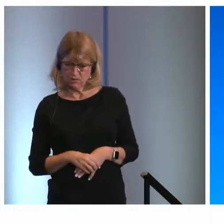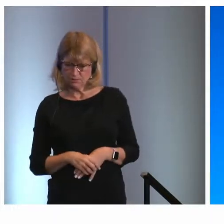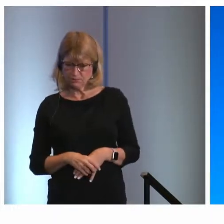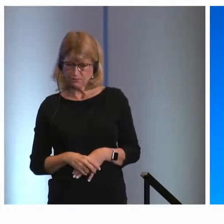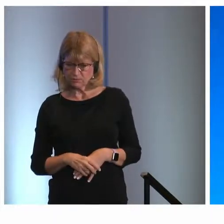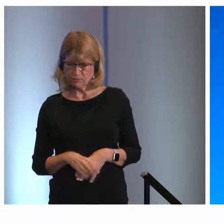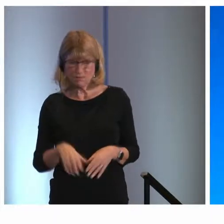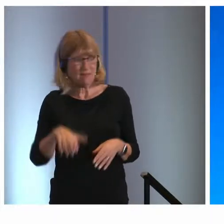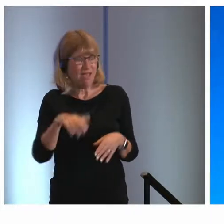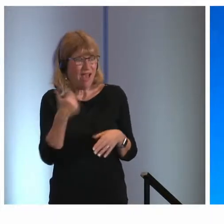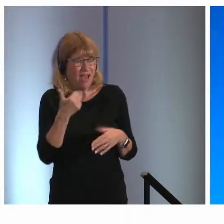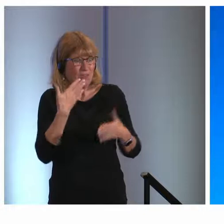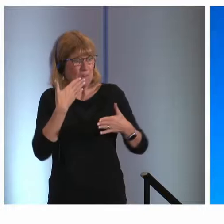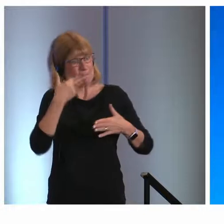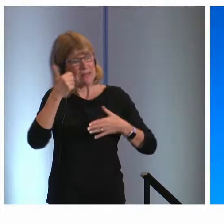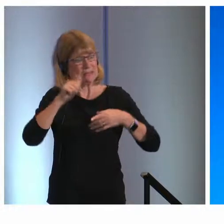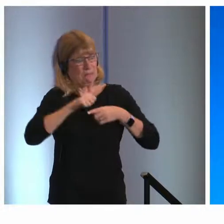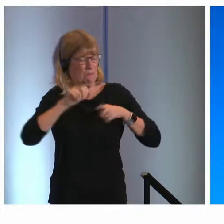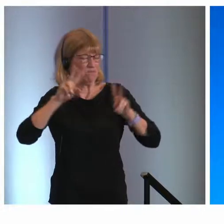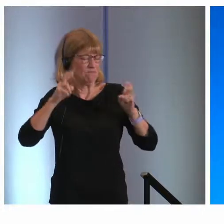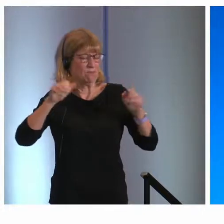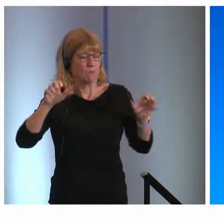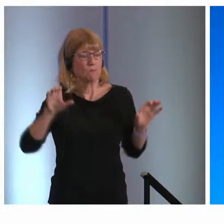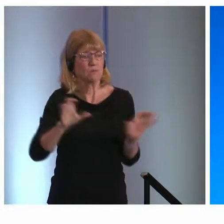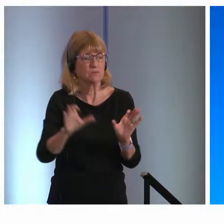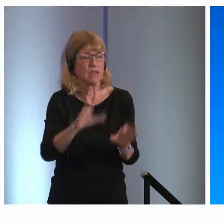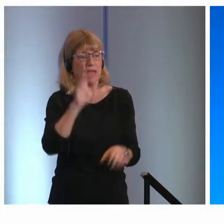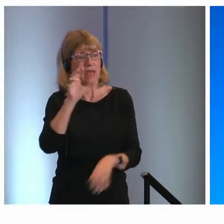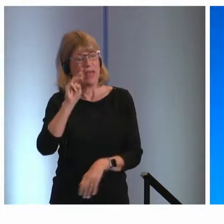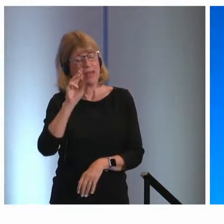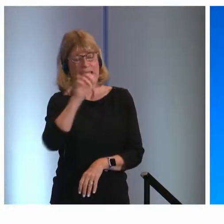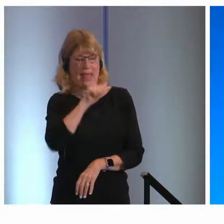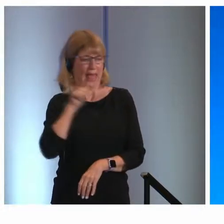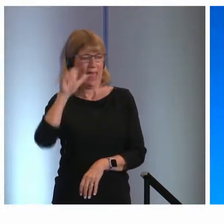And Apple is very proud of this -- Tari Hartman Squire: Yeah.